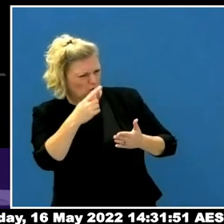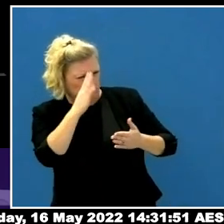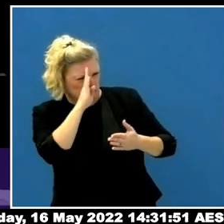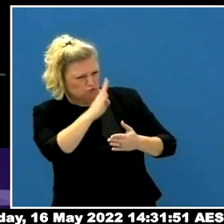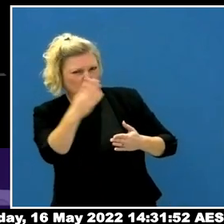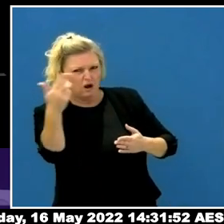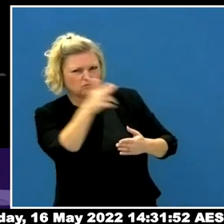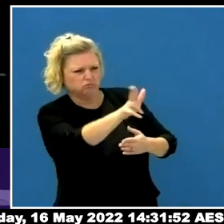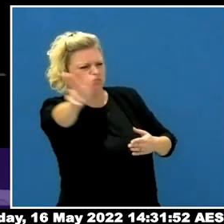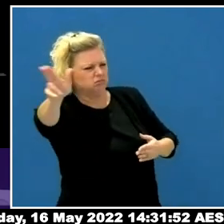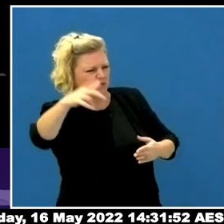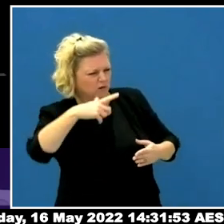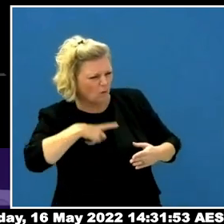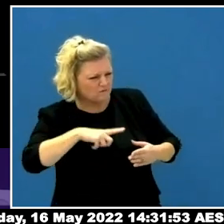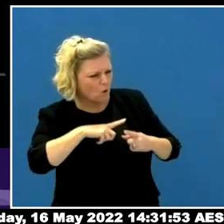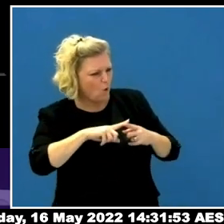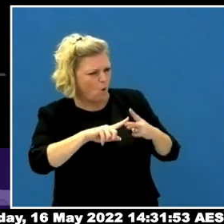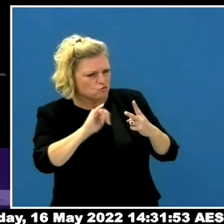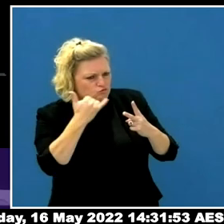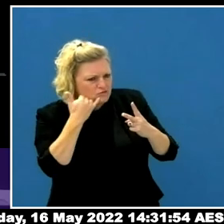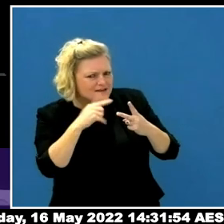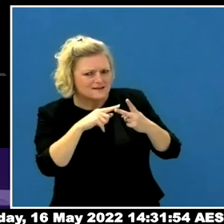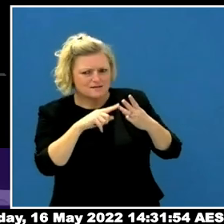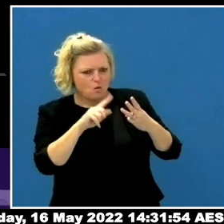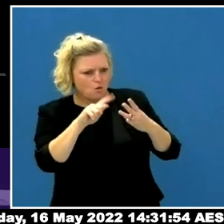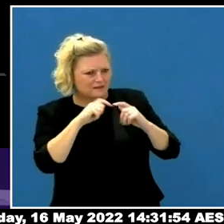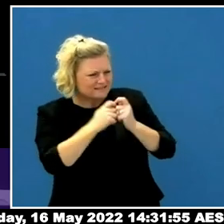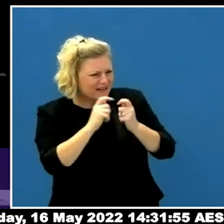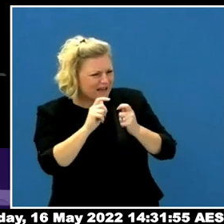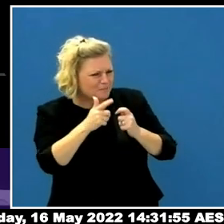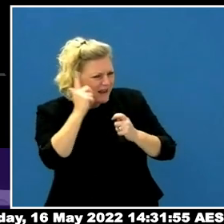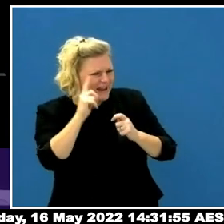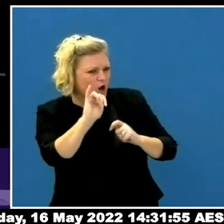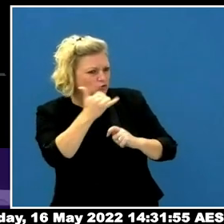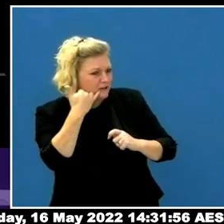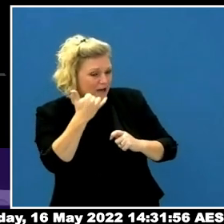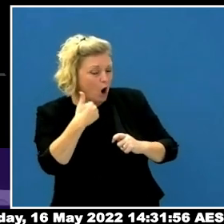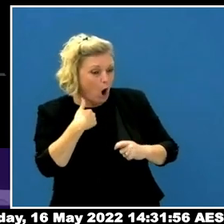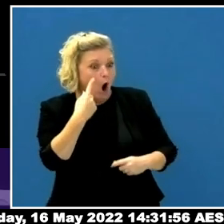I said, "I actually saw you pull up then take off and I want to know where you'd